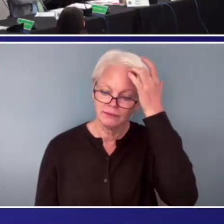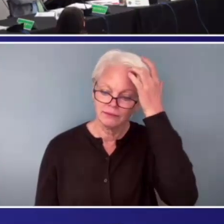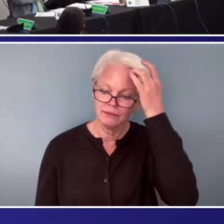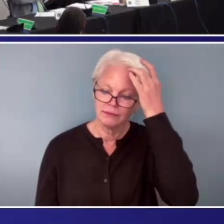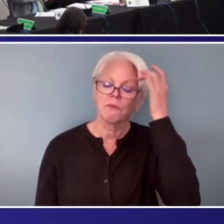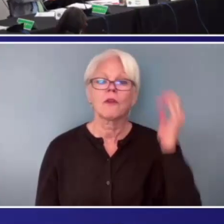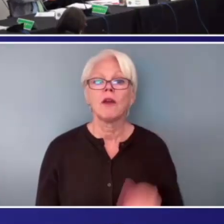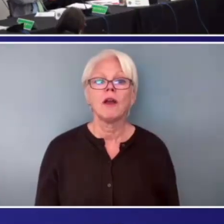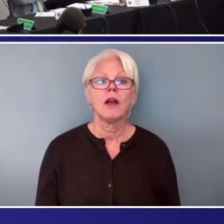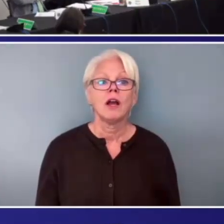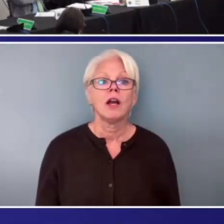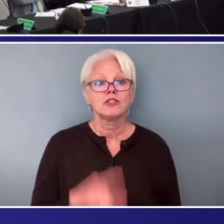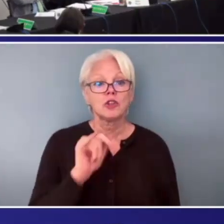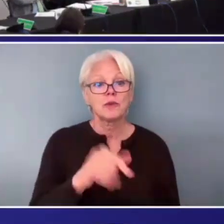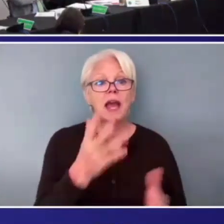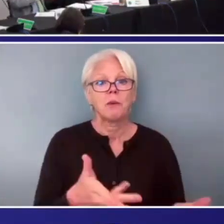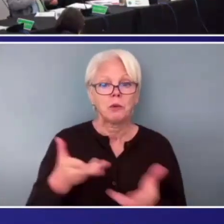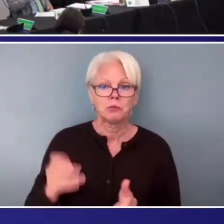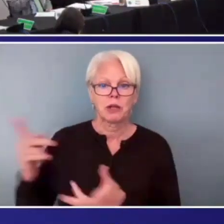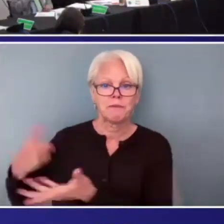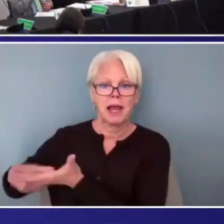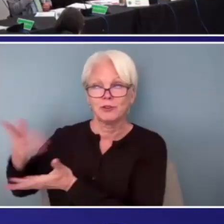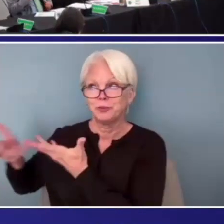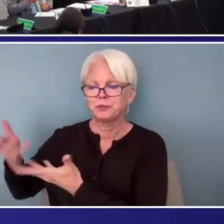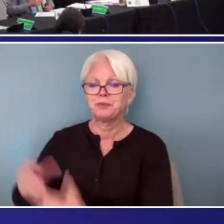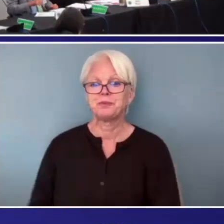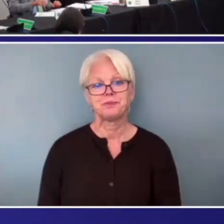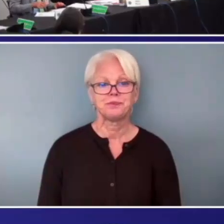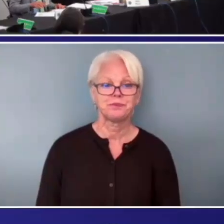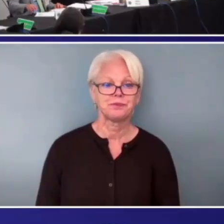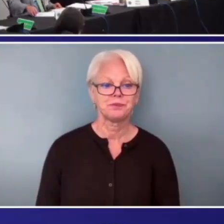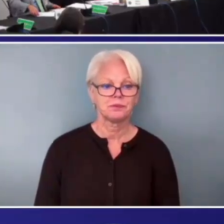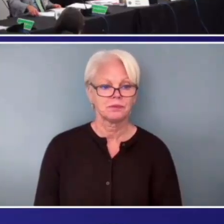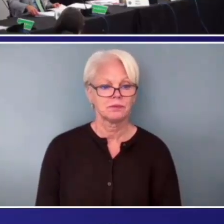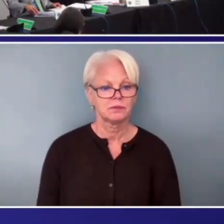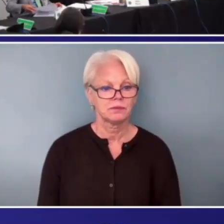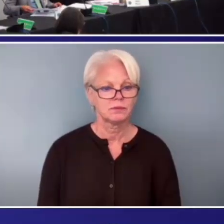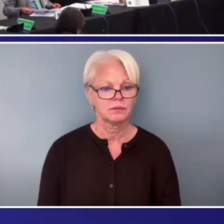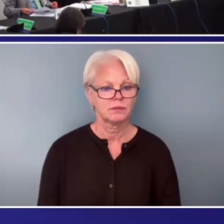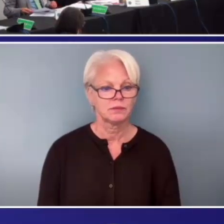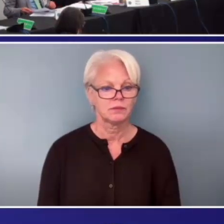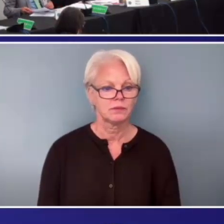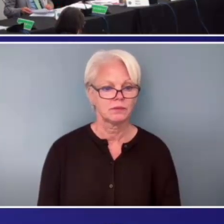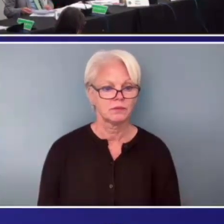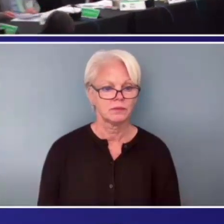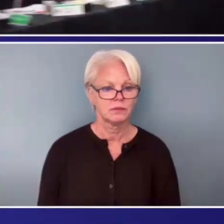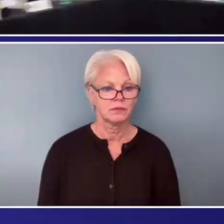back. Would you be so kind as to repeat